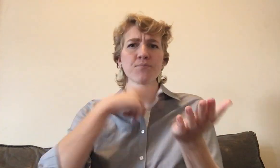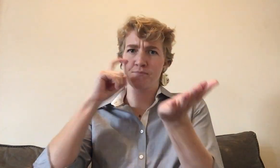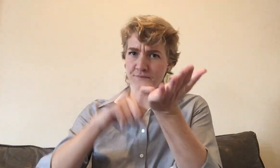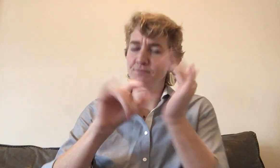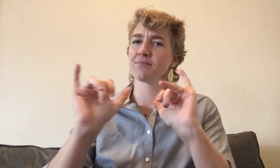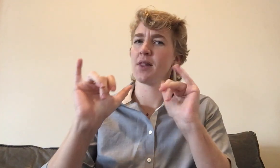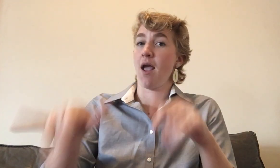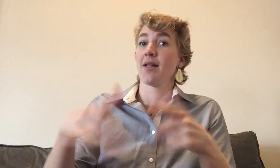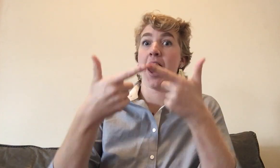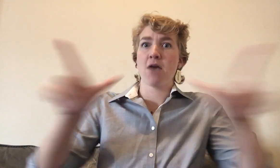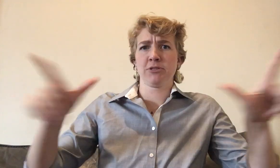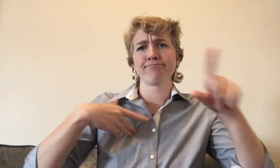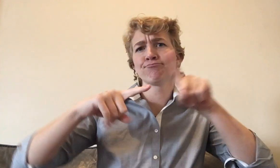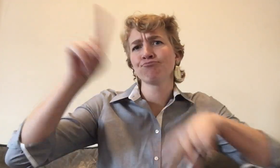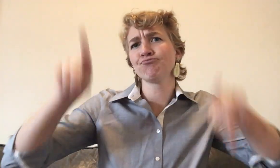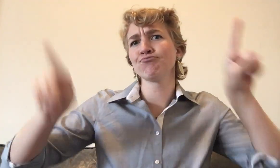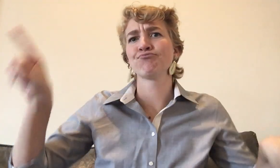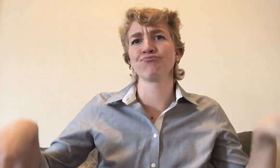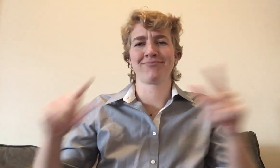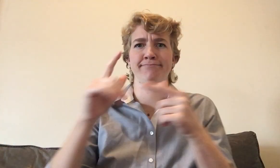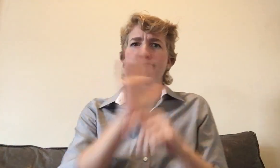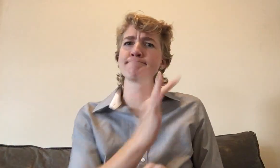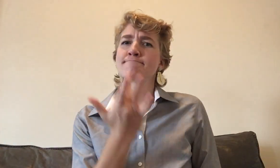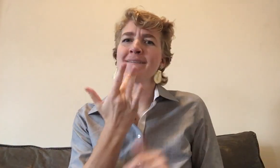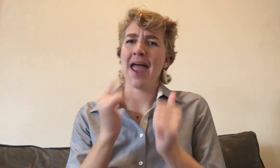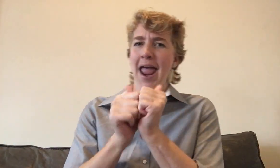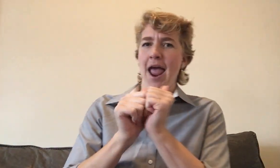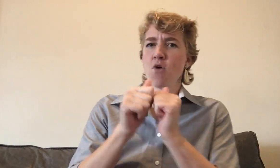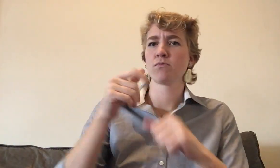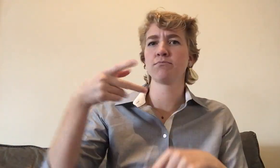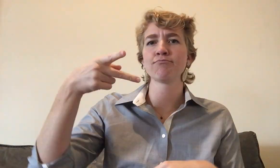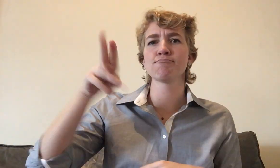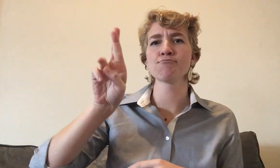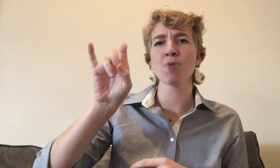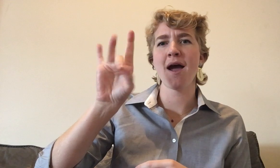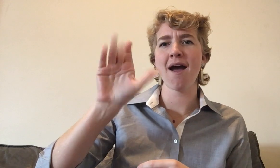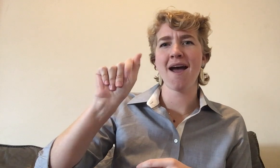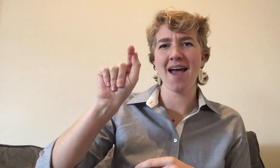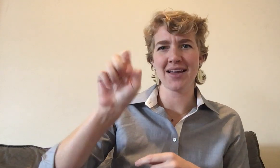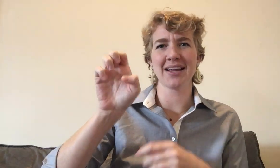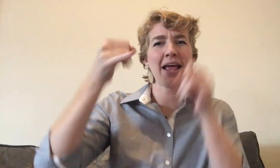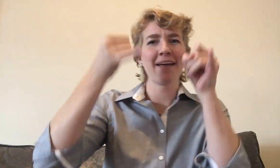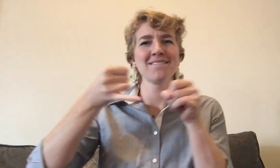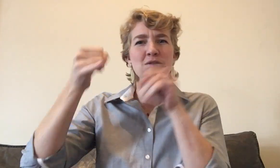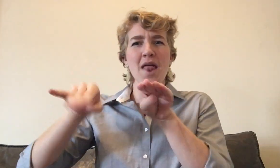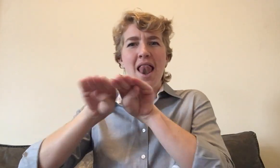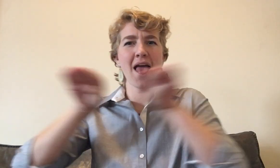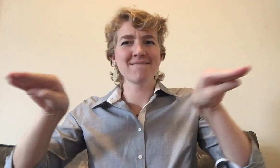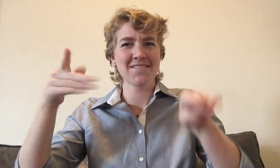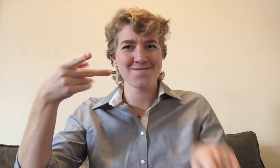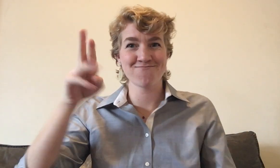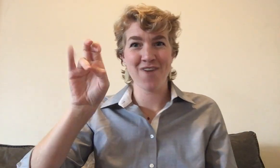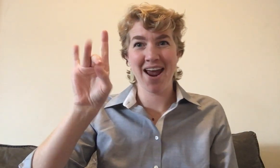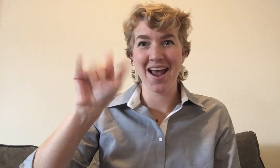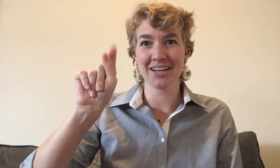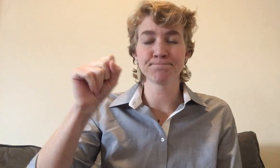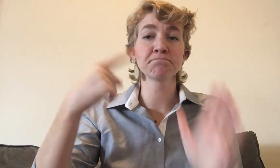We also recognize cross-linguistic variation in predication of individual-level predicates,